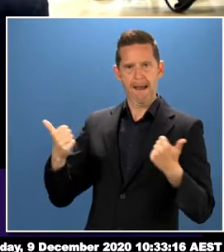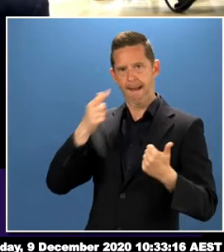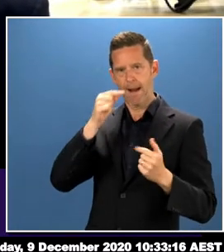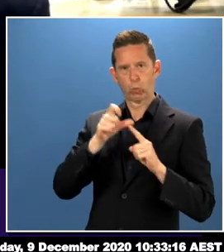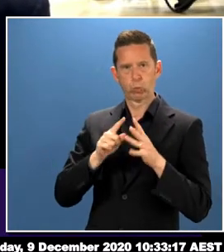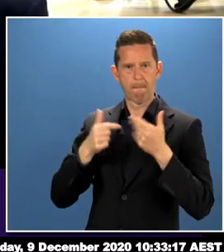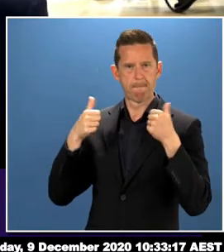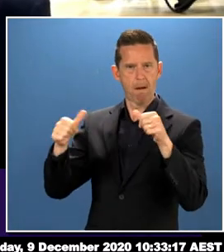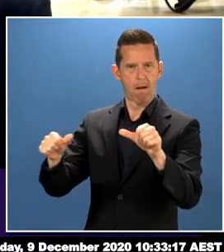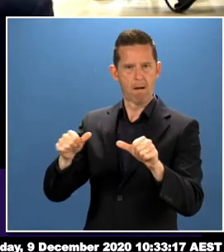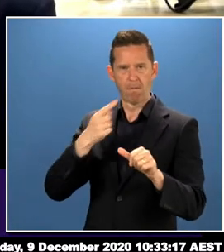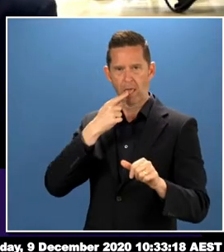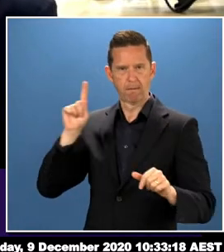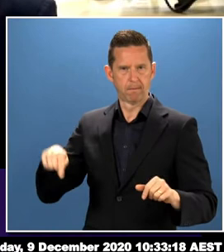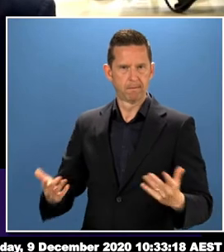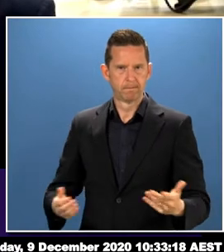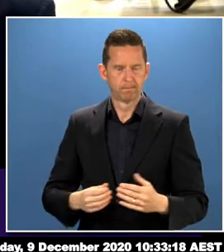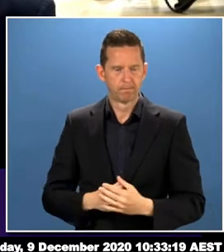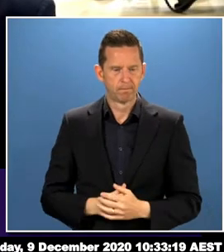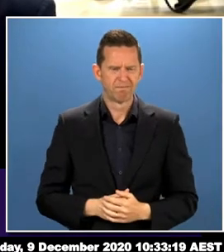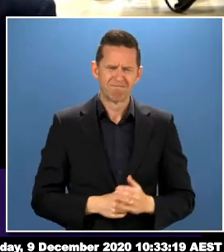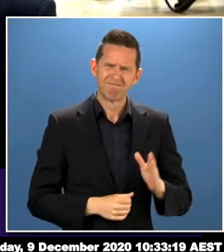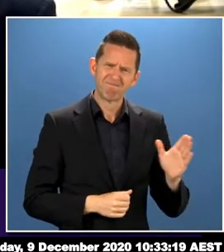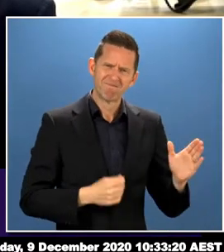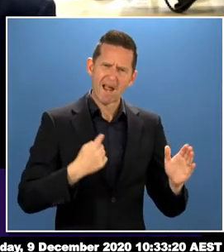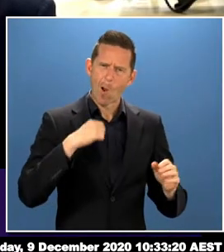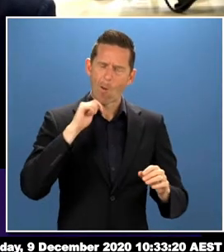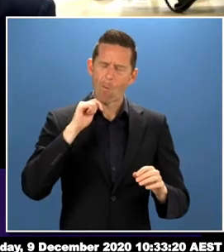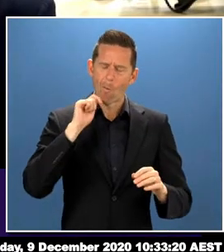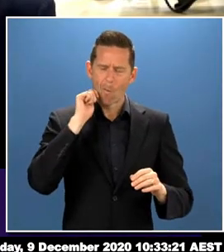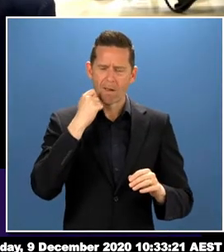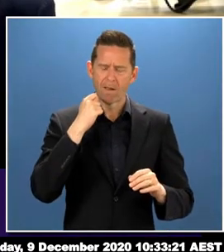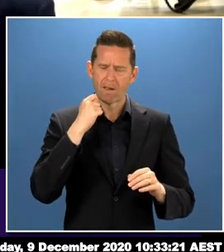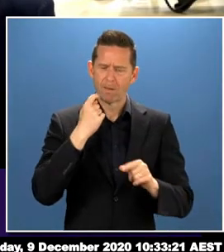And I'm going to come to something about that shortly towards the end.